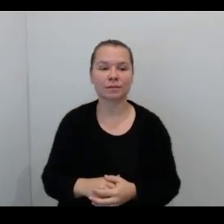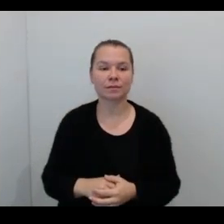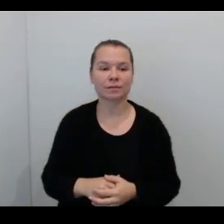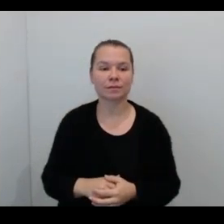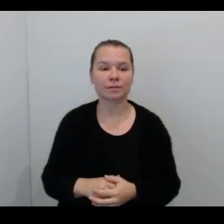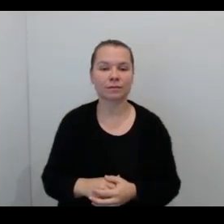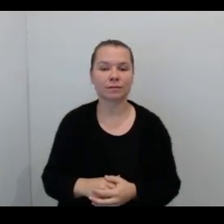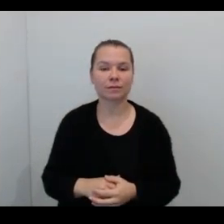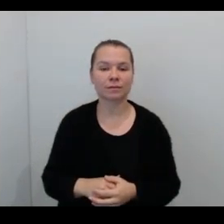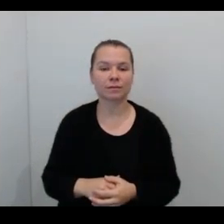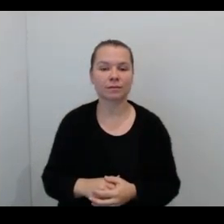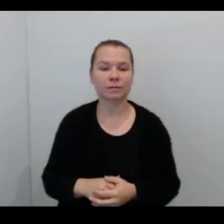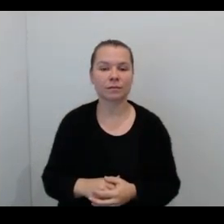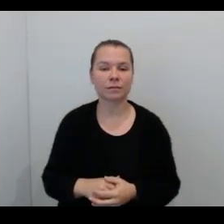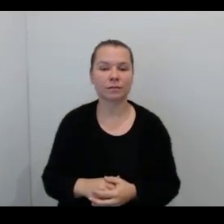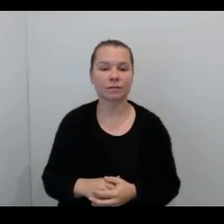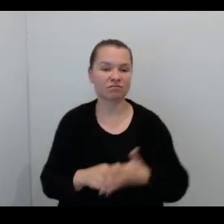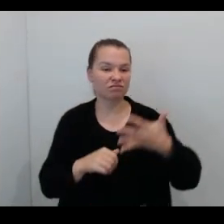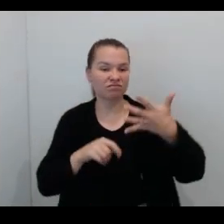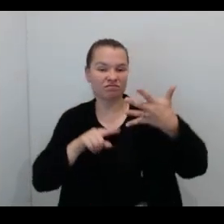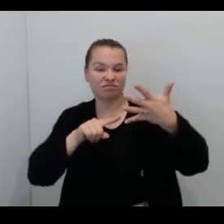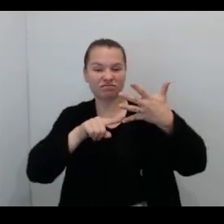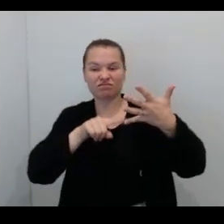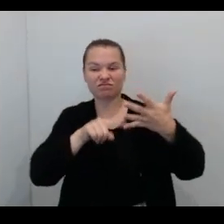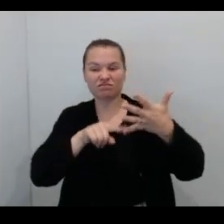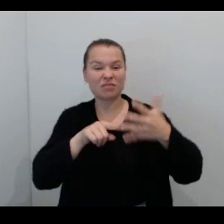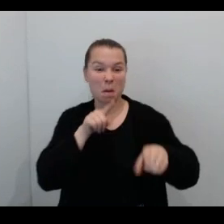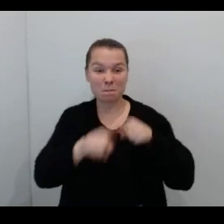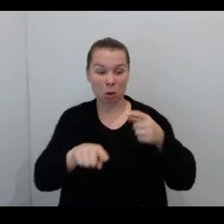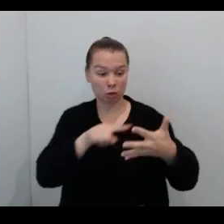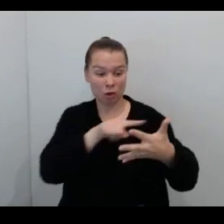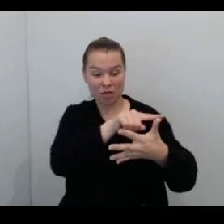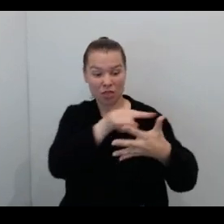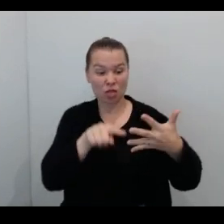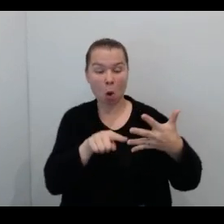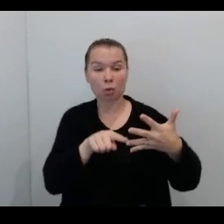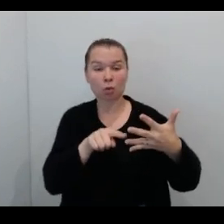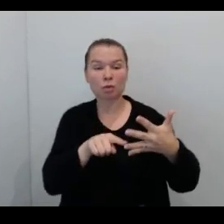Most believe that any of the above could apply, however we did have other answers on the others